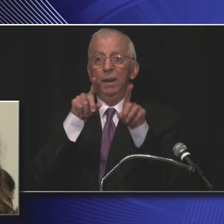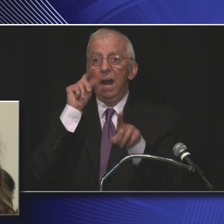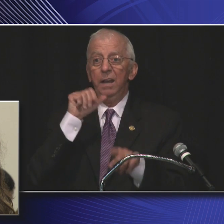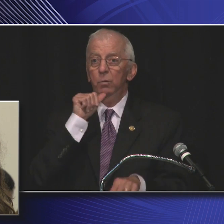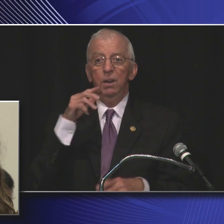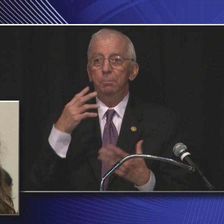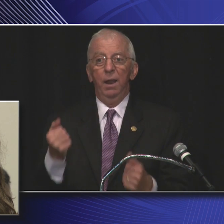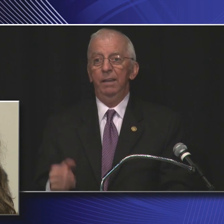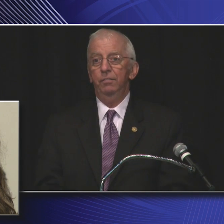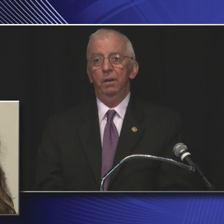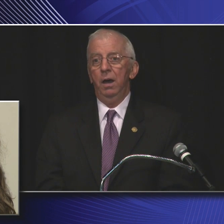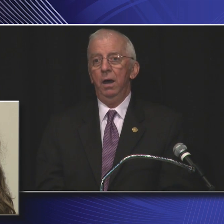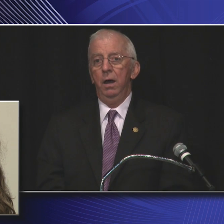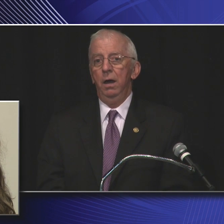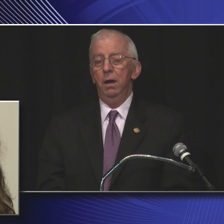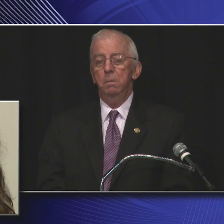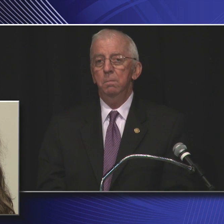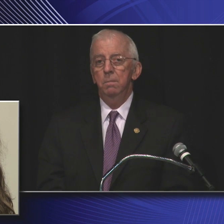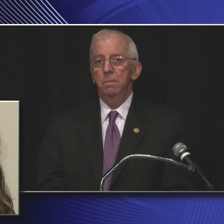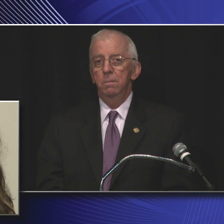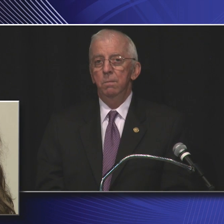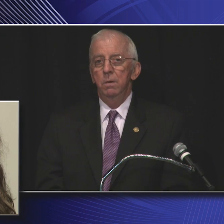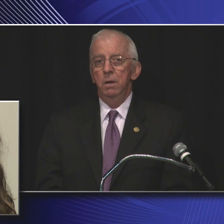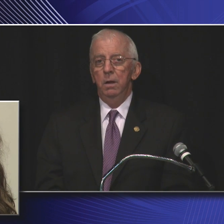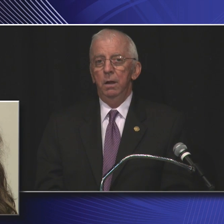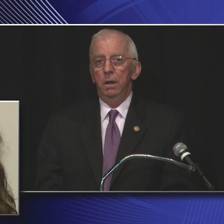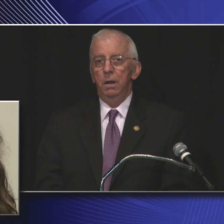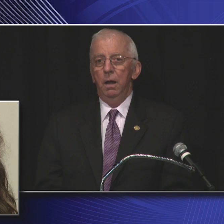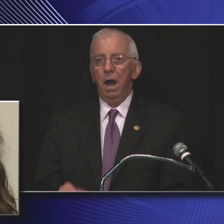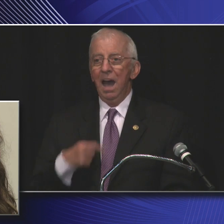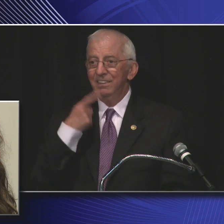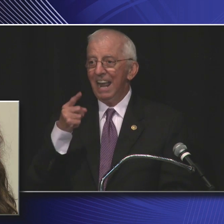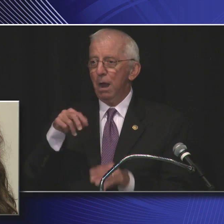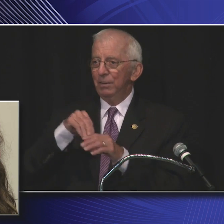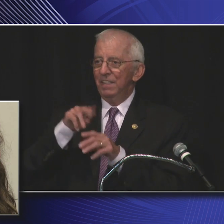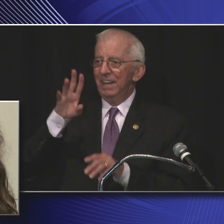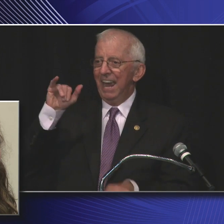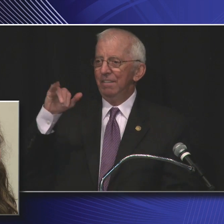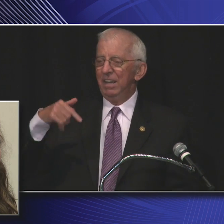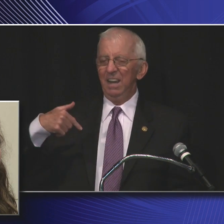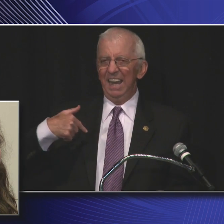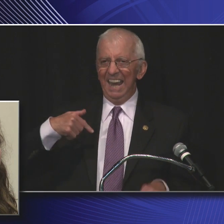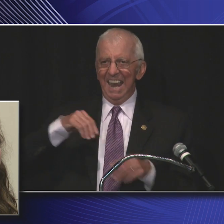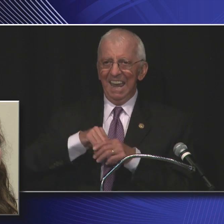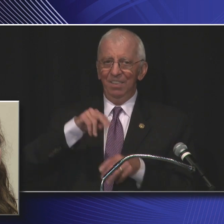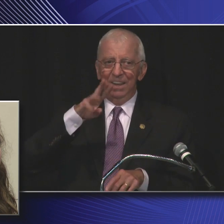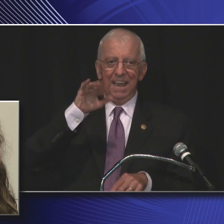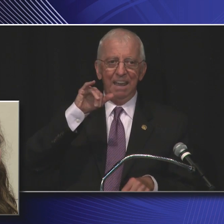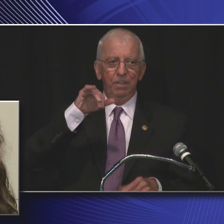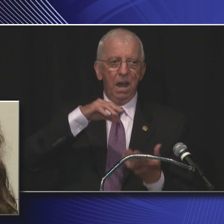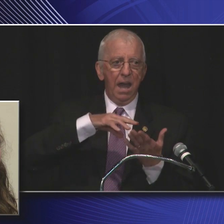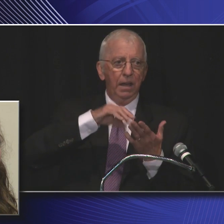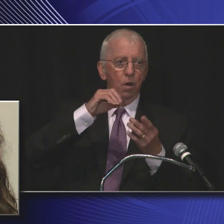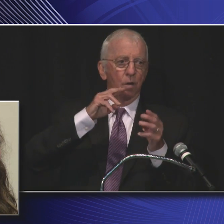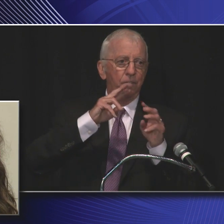going to Gallaudet was not brave. I said I was in the Navy, in the Navy I learned